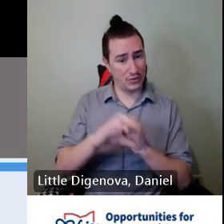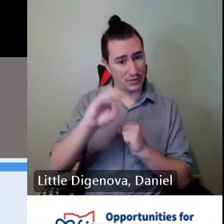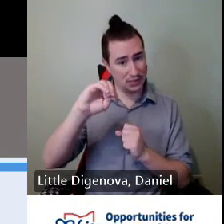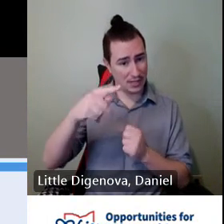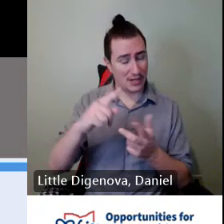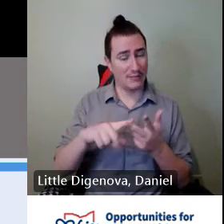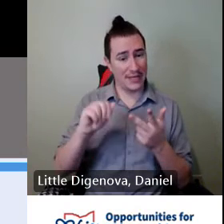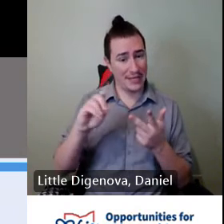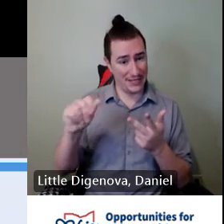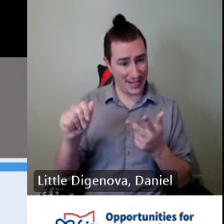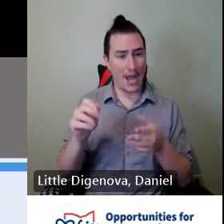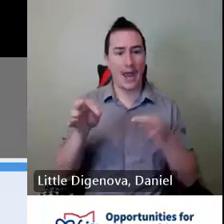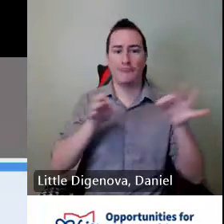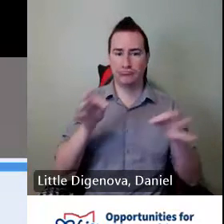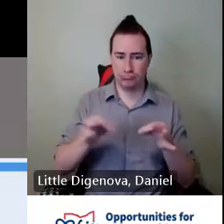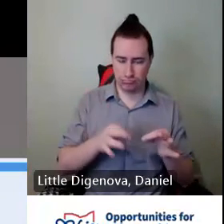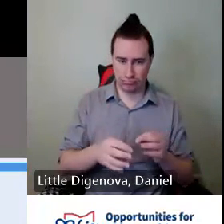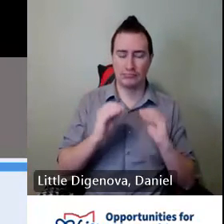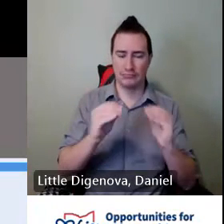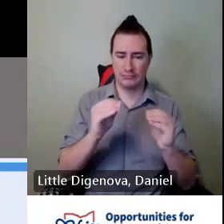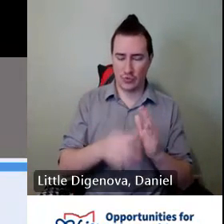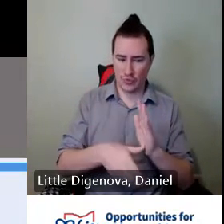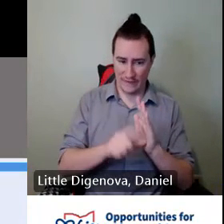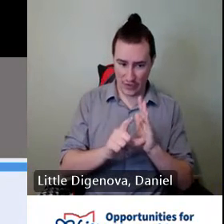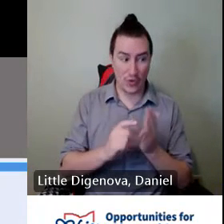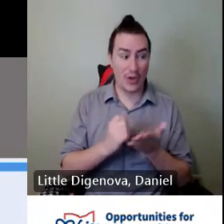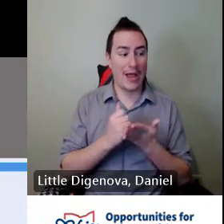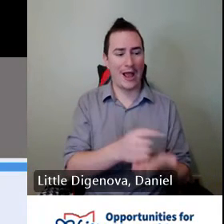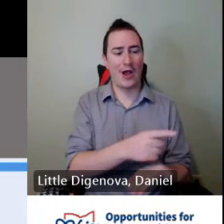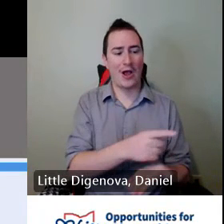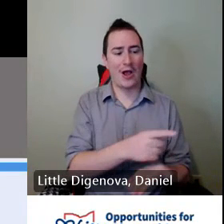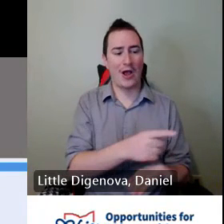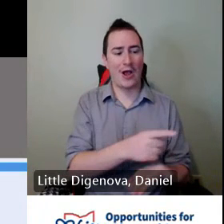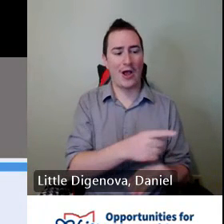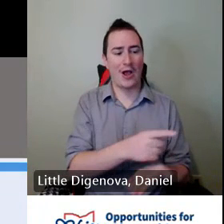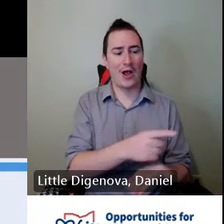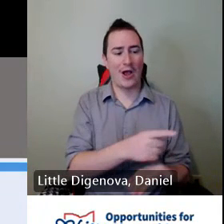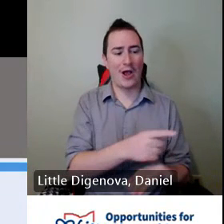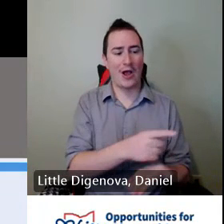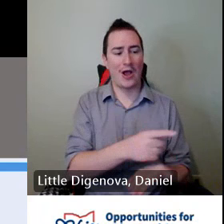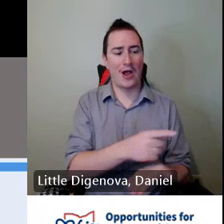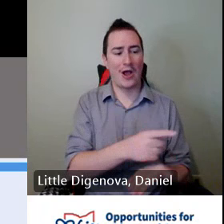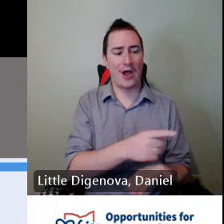This may increase employee awareness of the confidential situations occurring in the workplace and lead to fewer